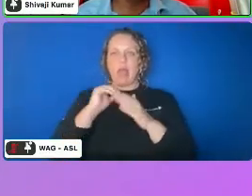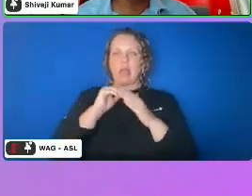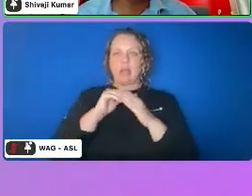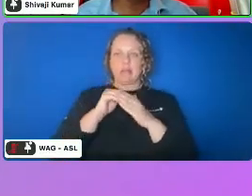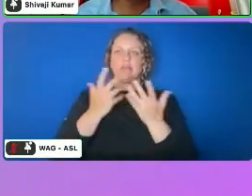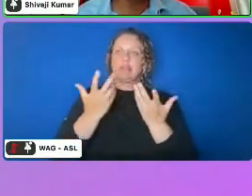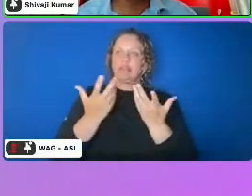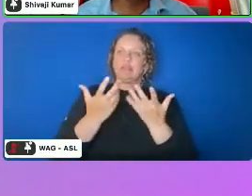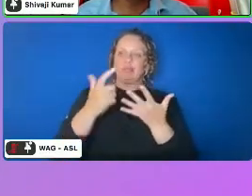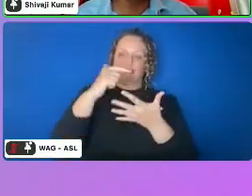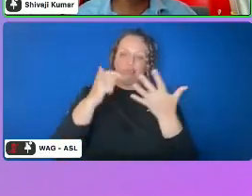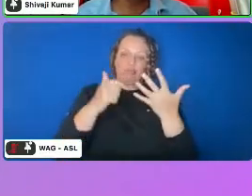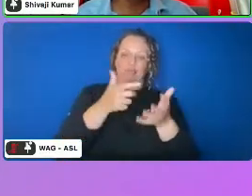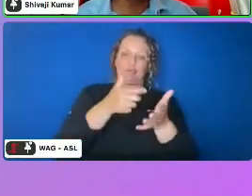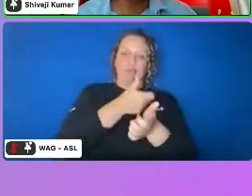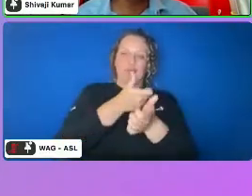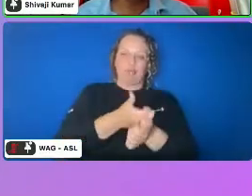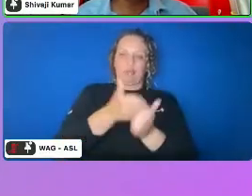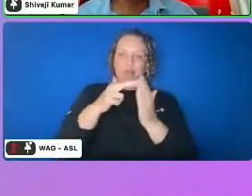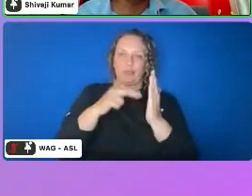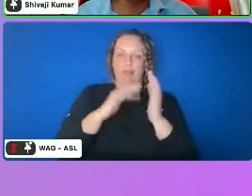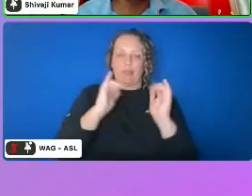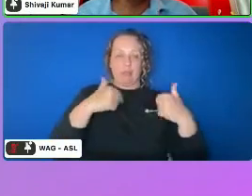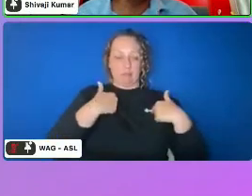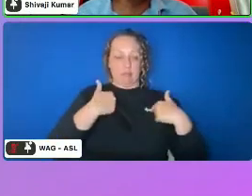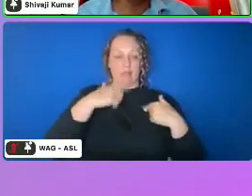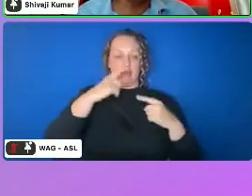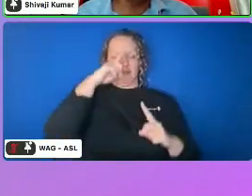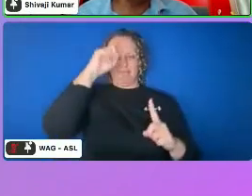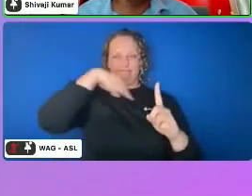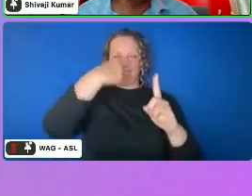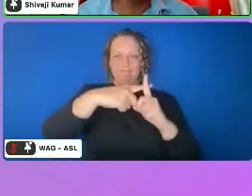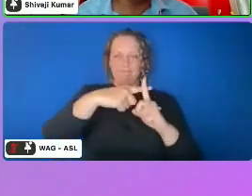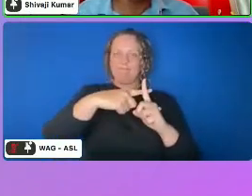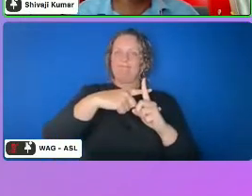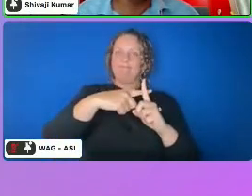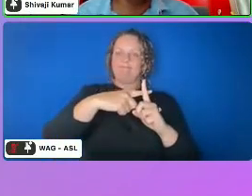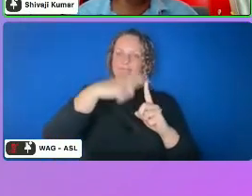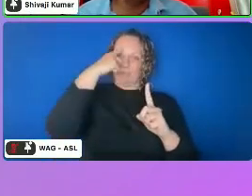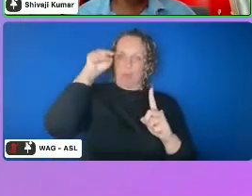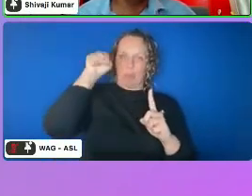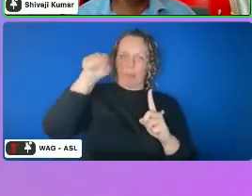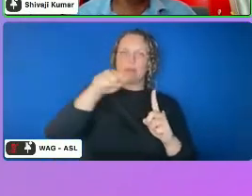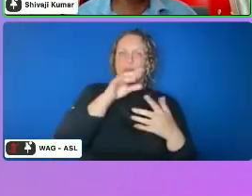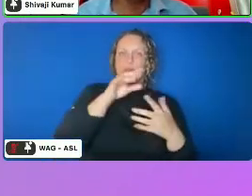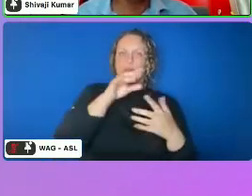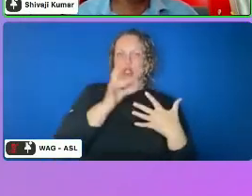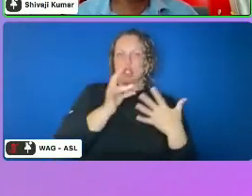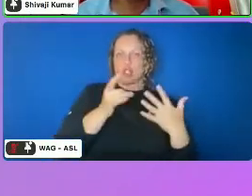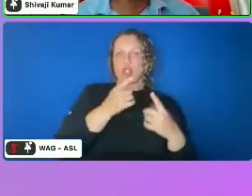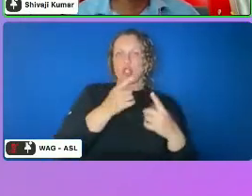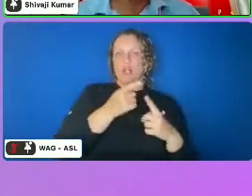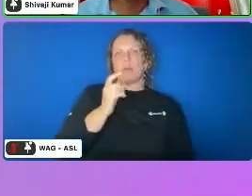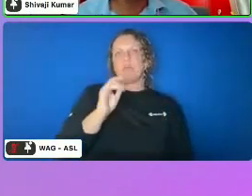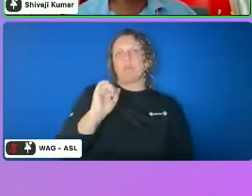That's the draw for me of this feature from externals exhibition.